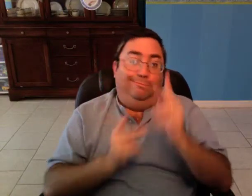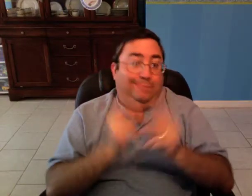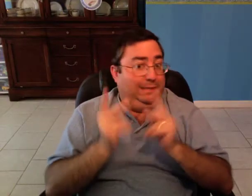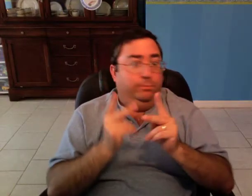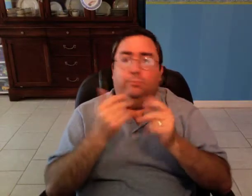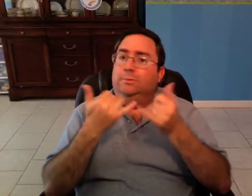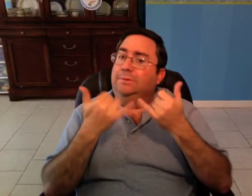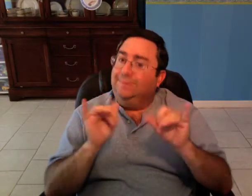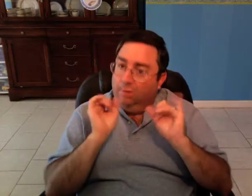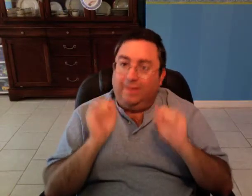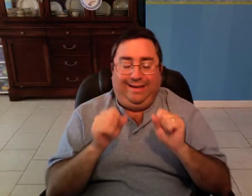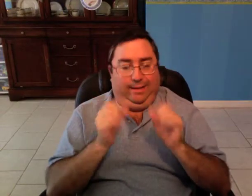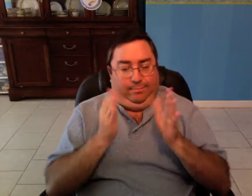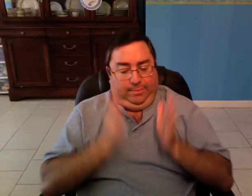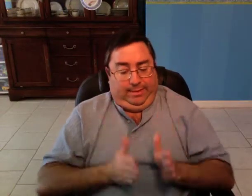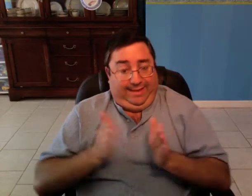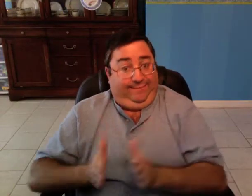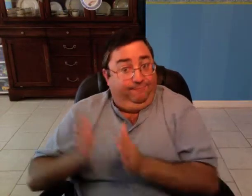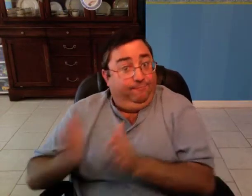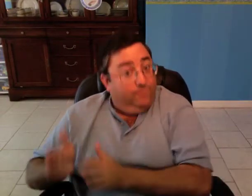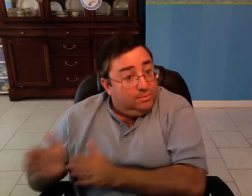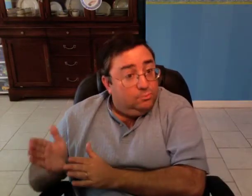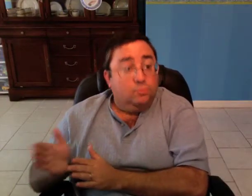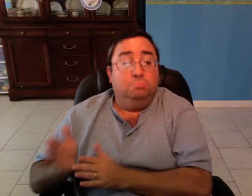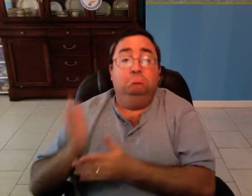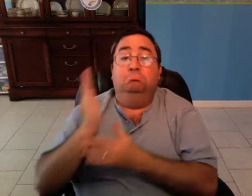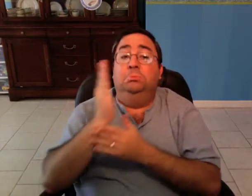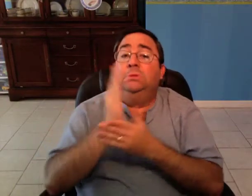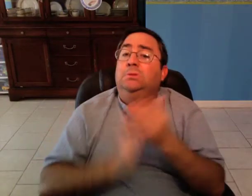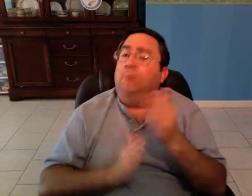But even so, people can still be individuals.